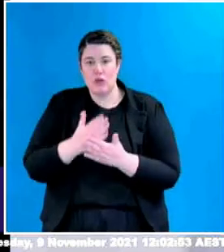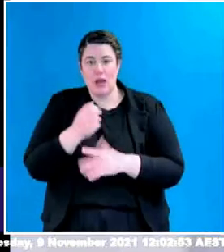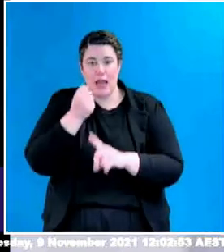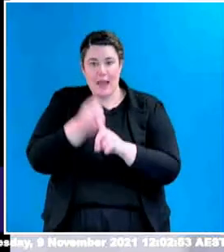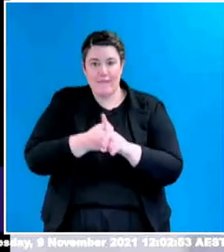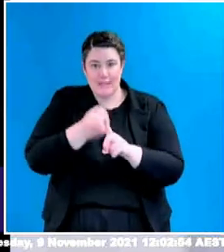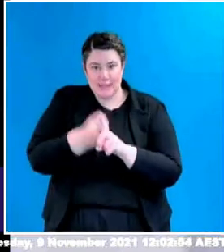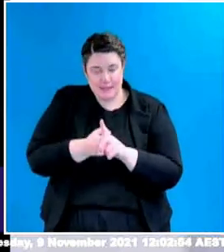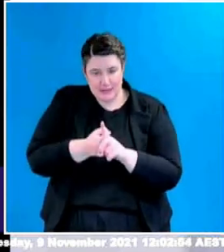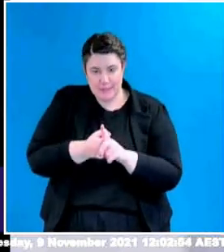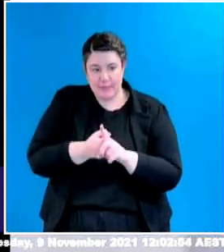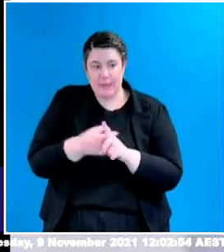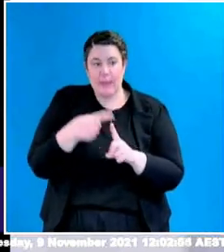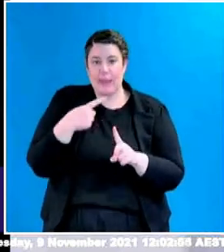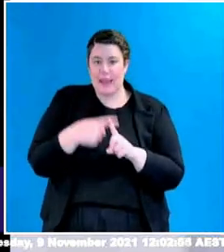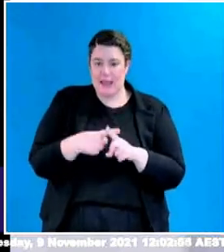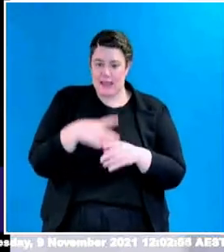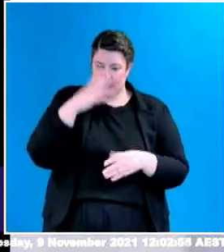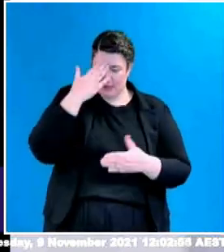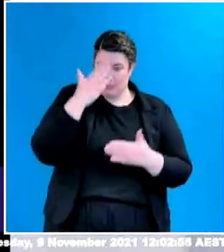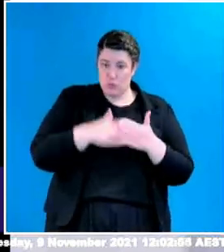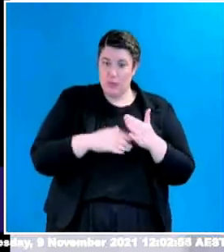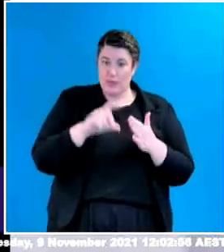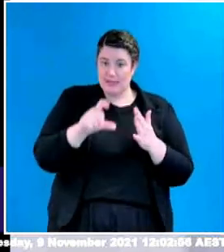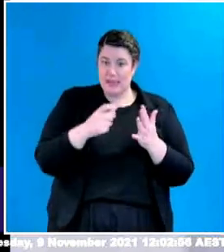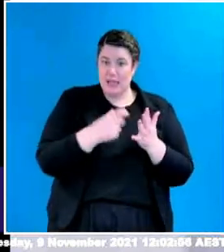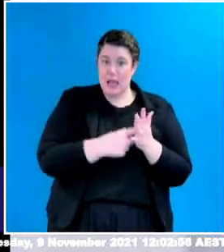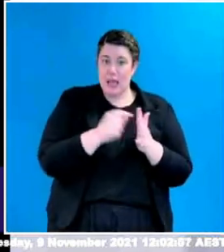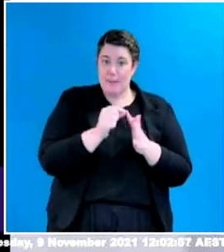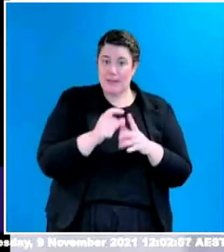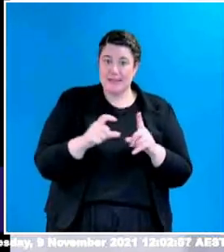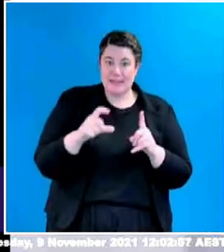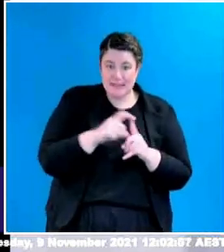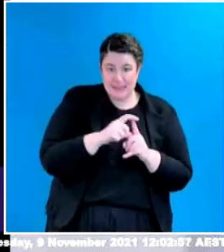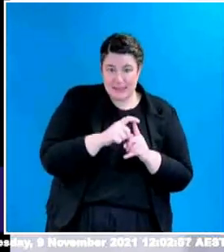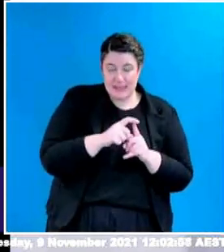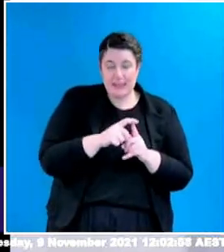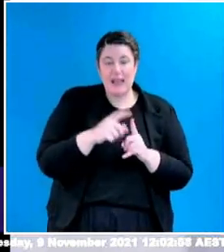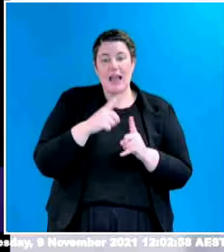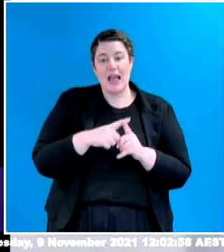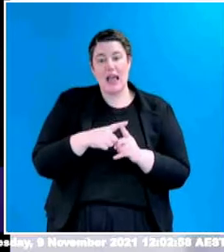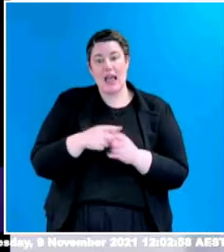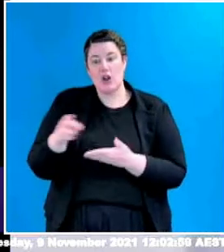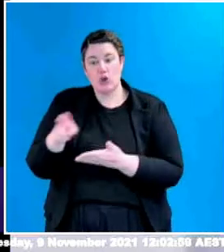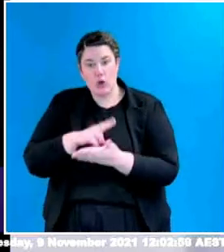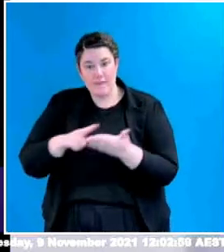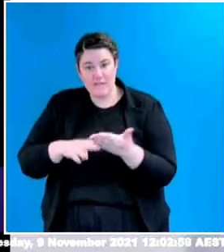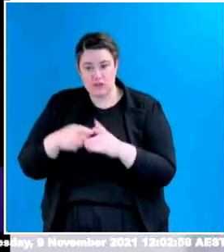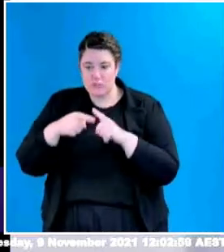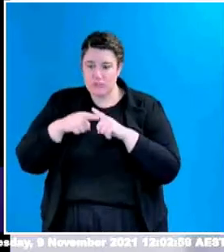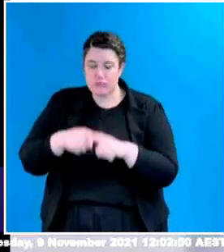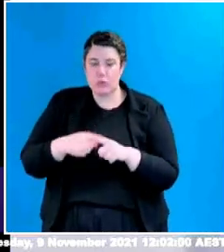your experience with the CRPD and also conventions touching on women's human rights.